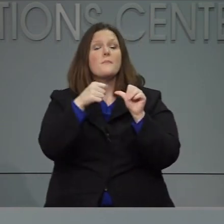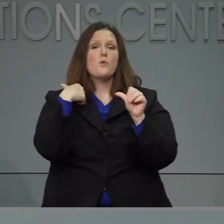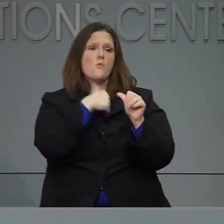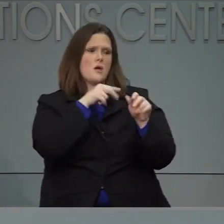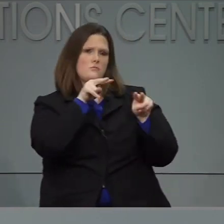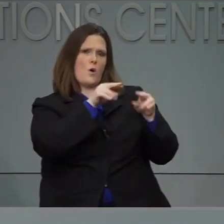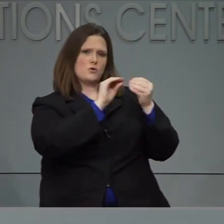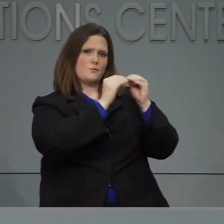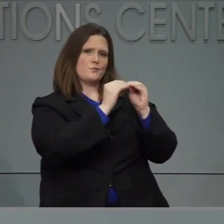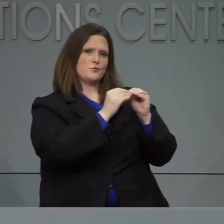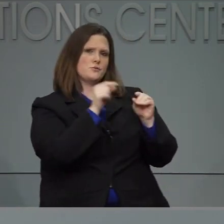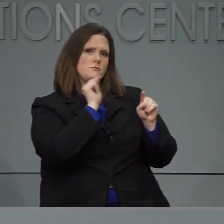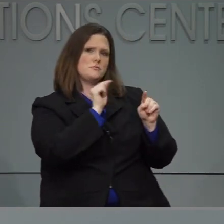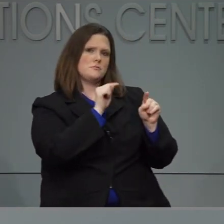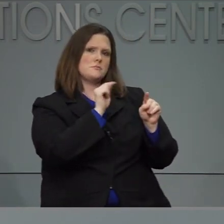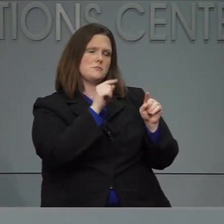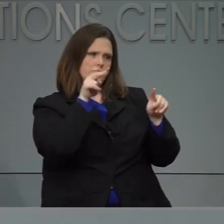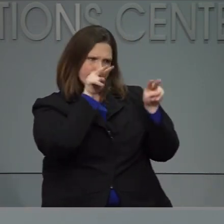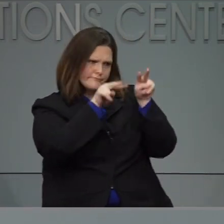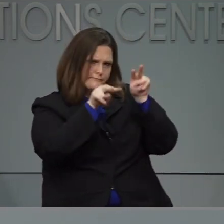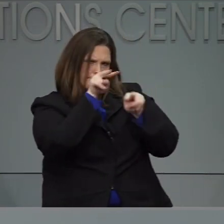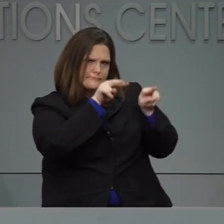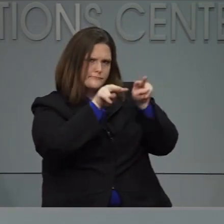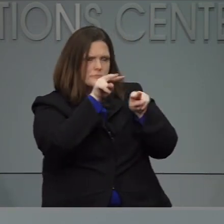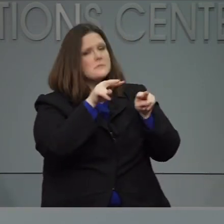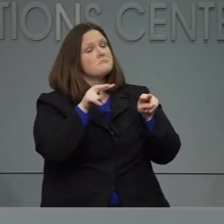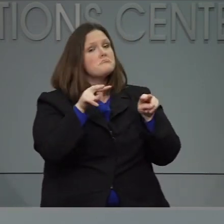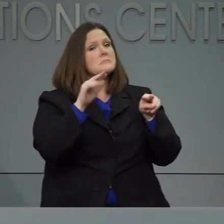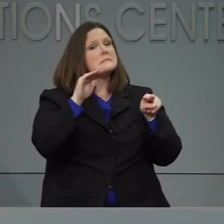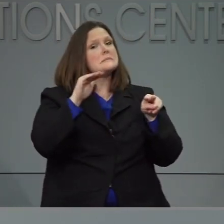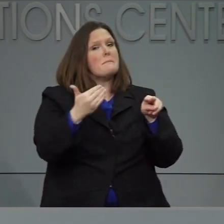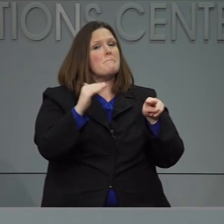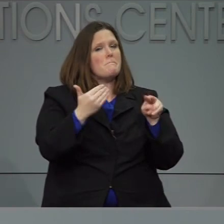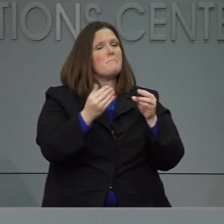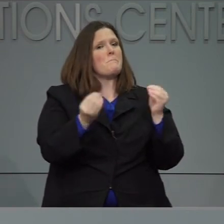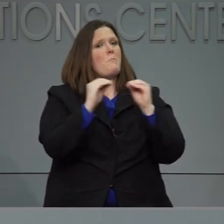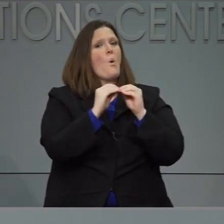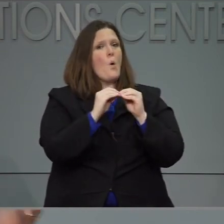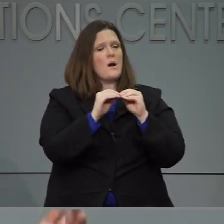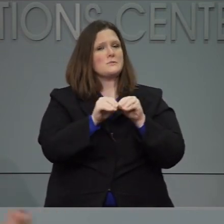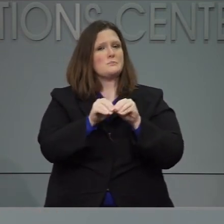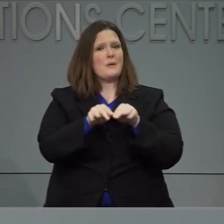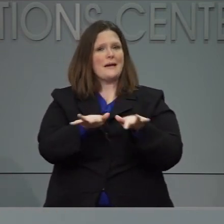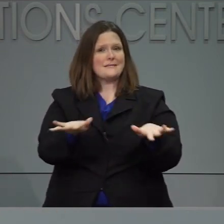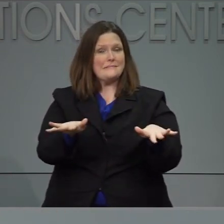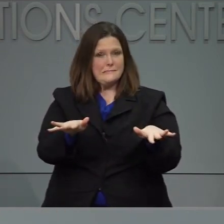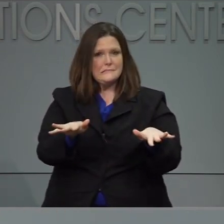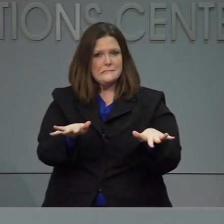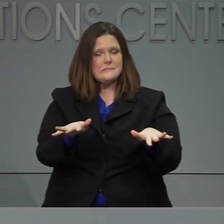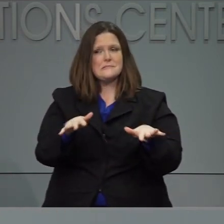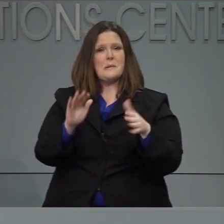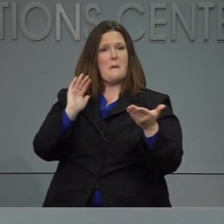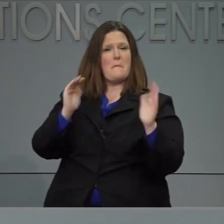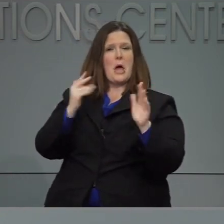TRENDS DURING THIS TIME. AND I'D I'D SAY WE'RE SEEING SOME ADDITIONAL VIRAL SPREAD SO FROM 2 WEEKS AGO TO LAST WEEK